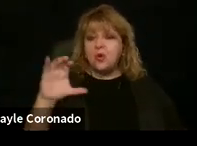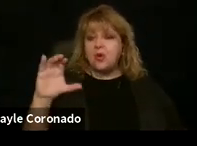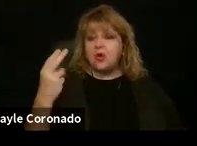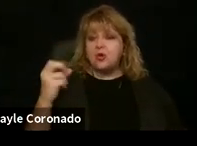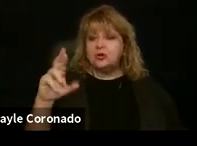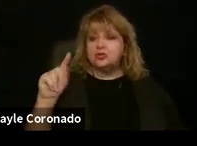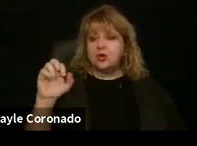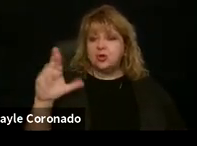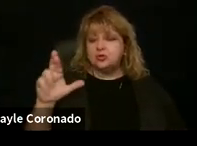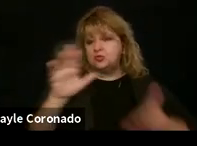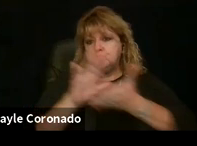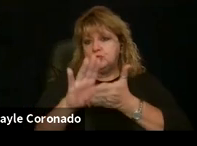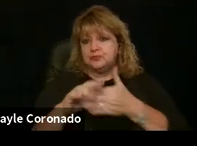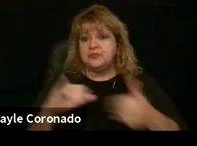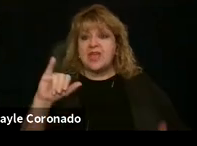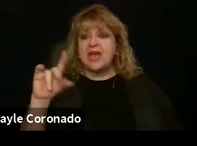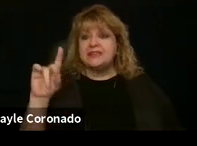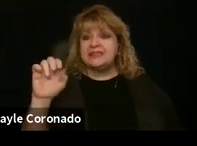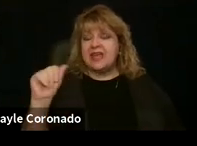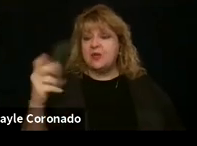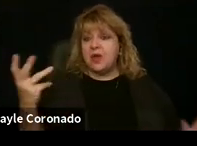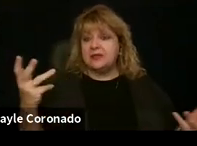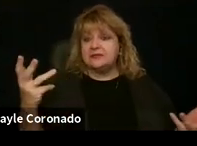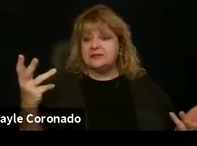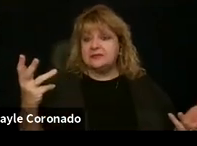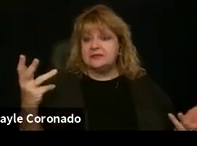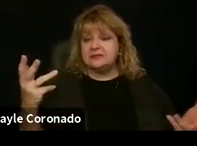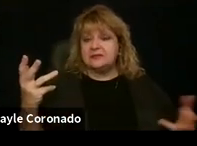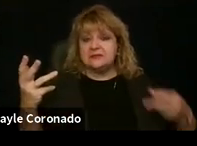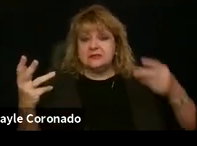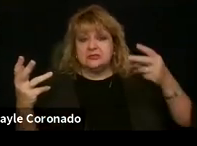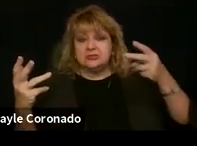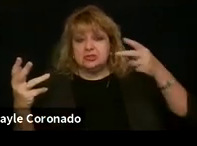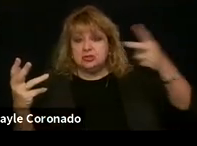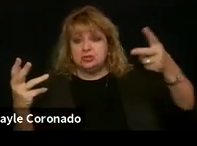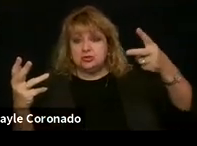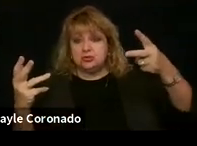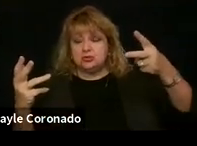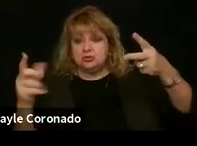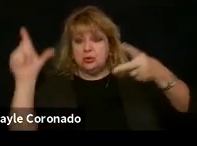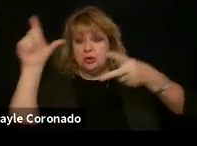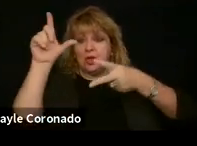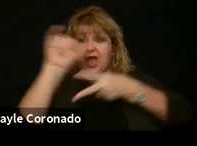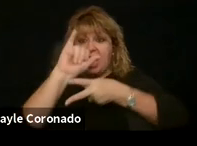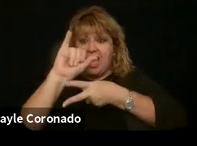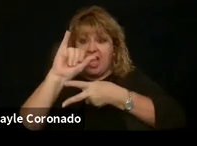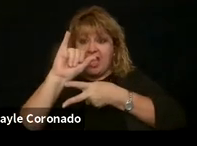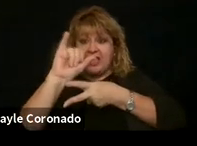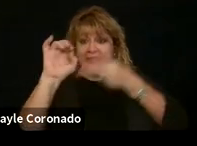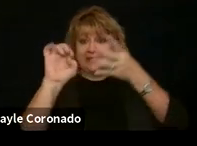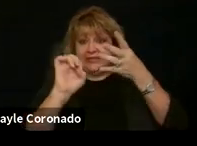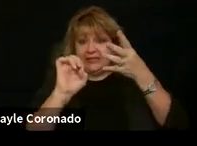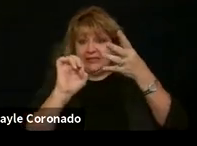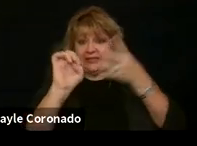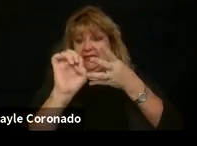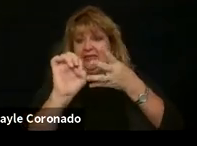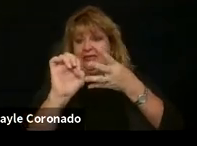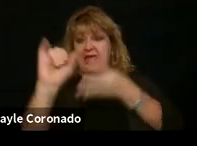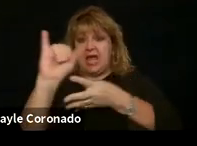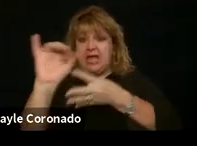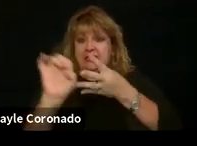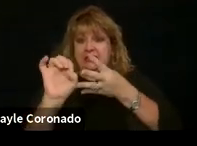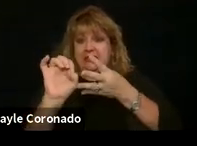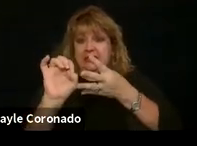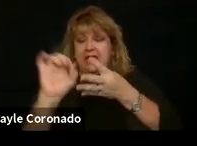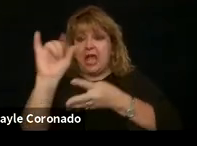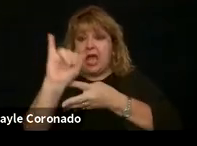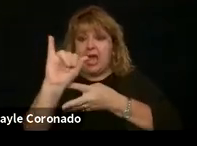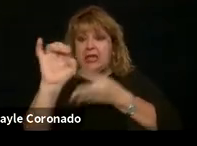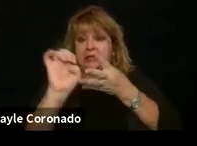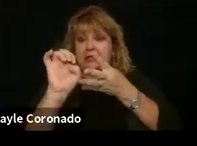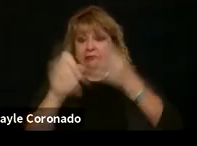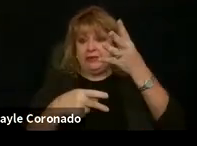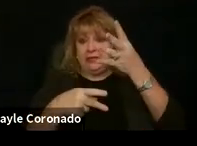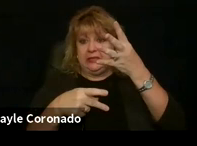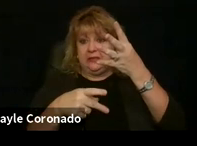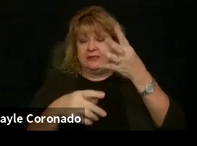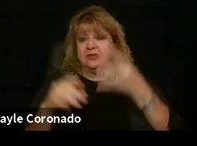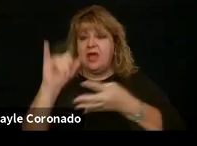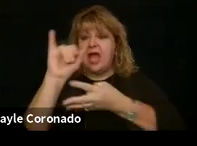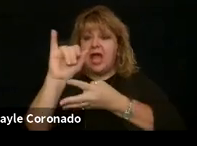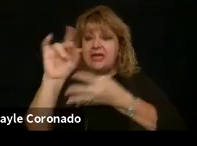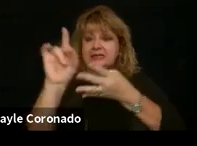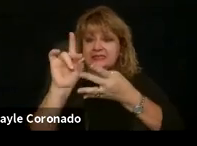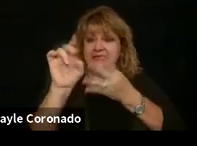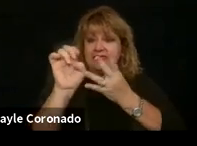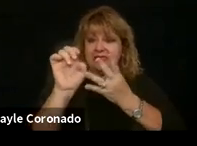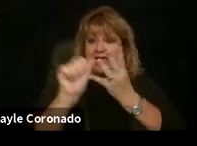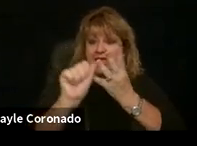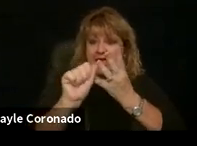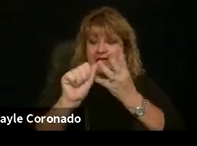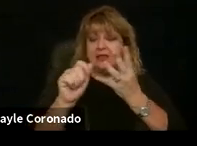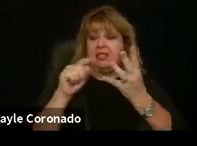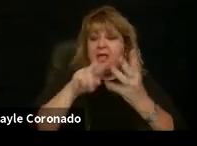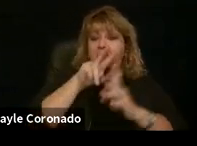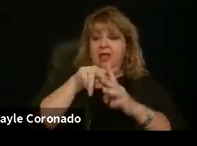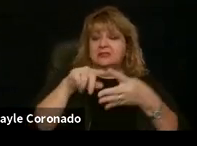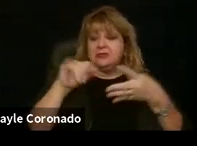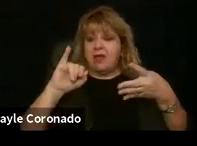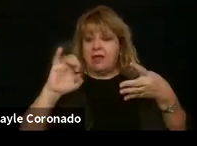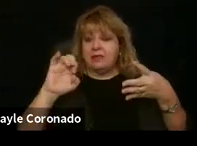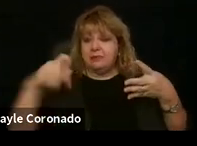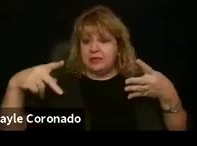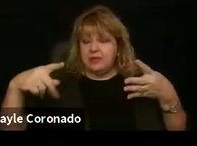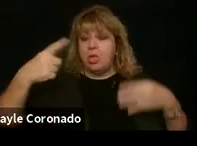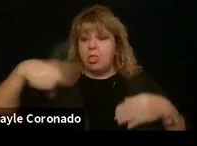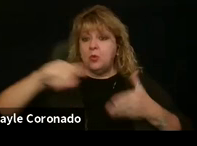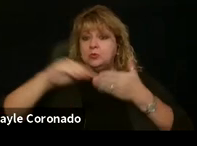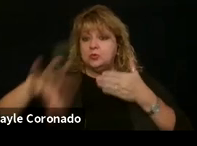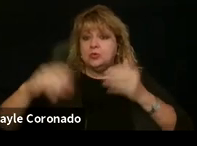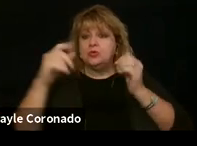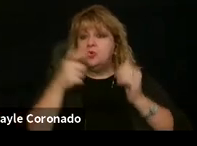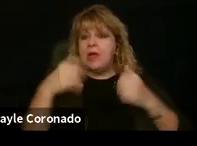And the IDA the easy way to remember it is to have those letters, RINE, so if you think I EP, Id Ida IEP. So the idea applies to students who have our ups or should have IEP.